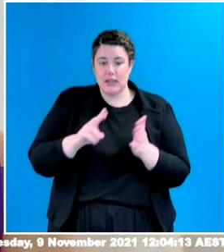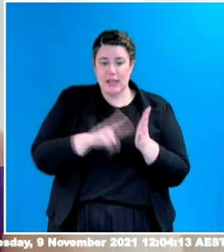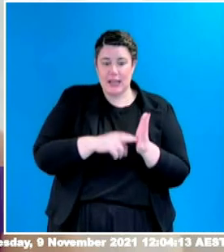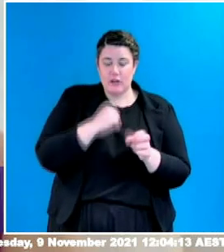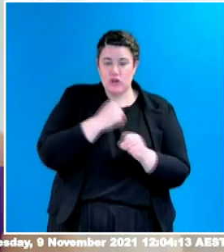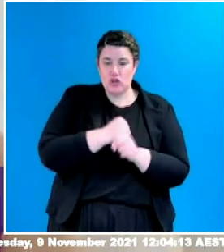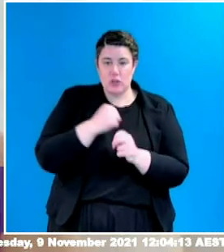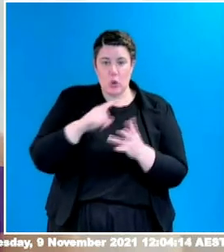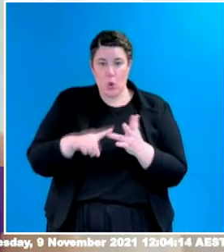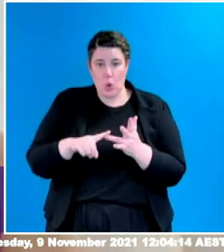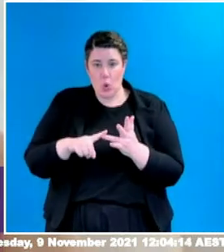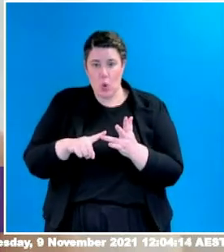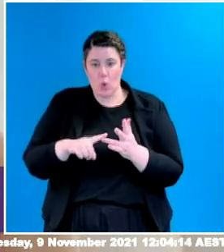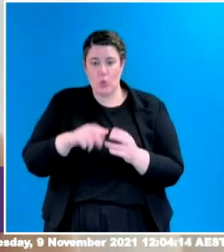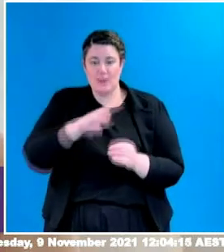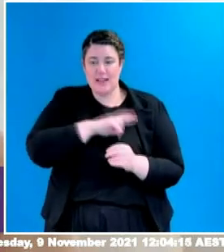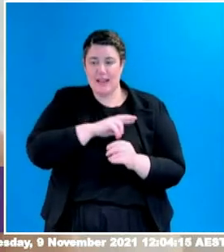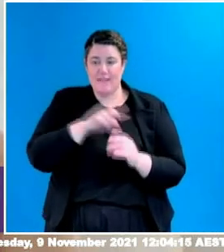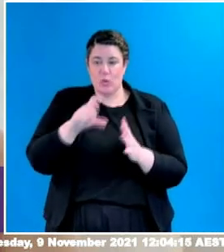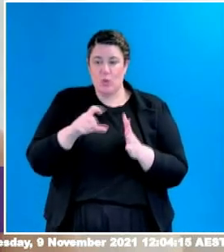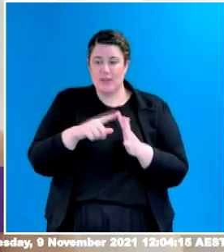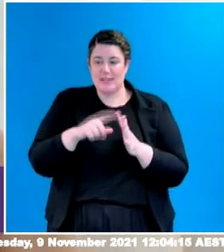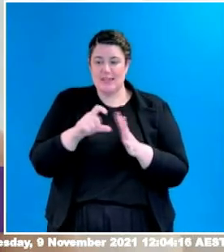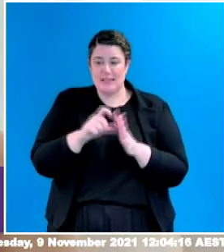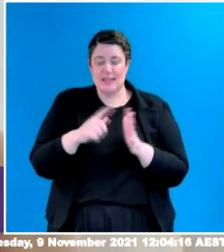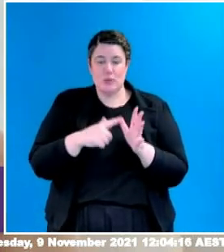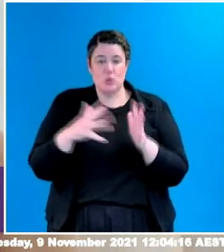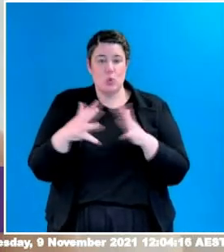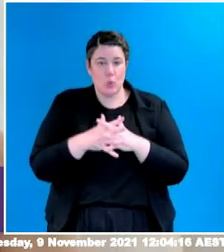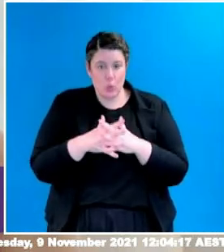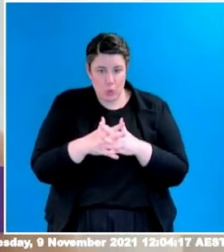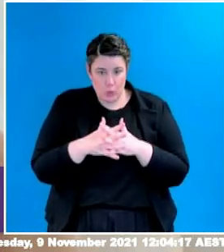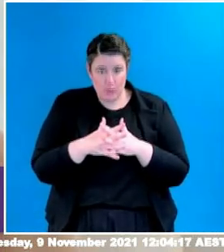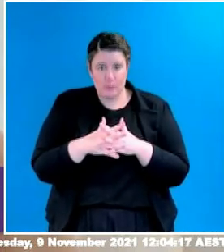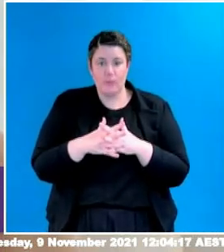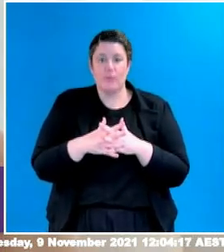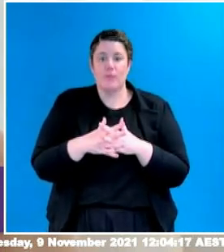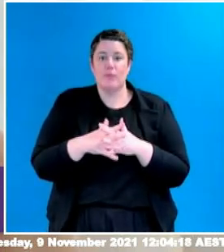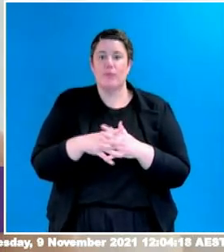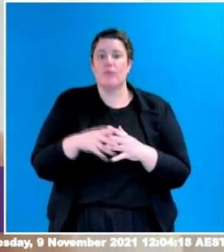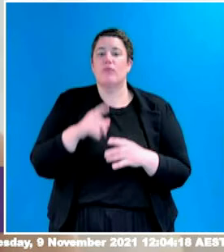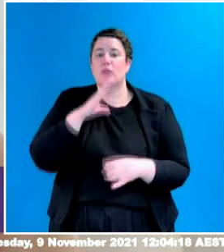delegations for CEDAW, also the Australian Government delegation for